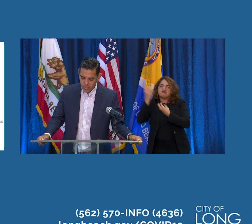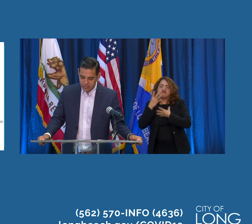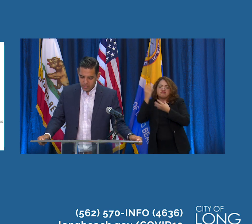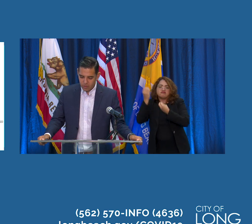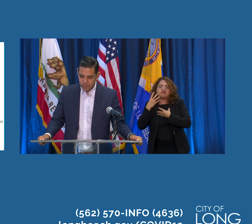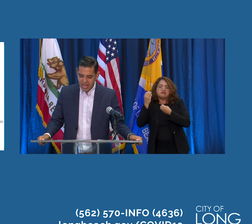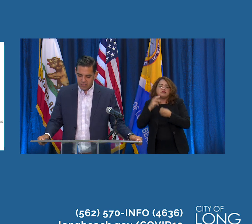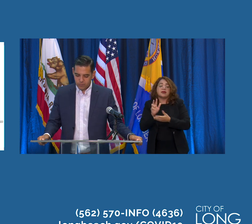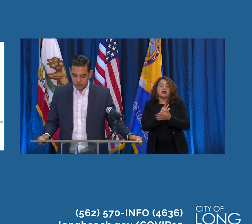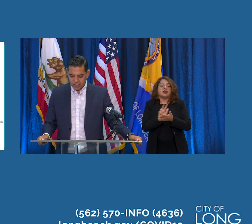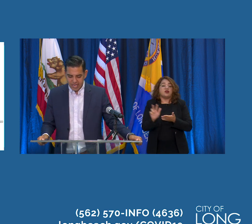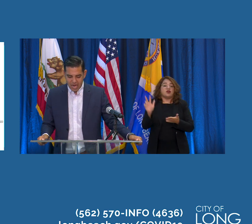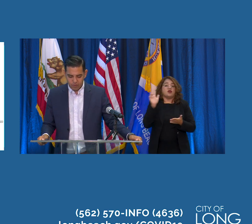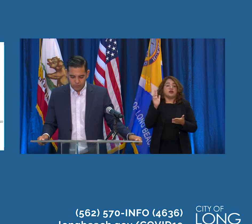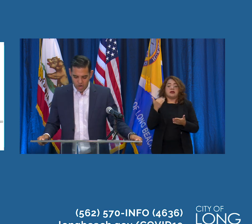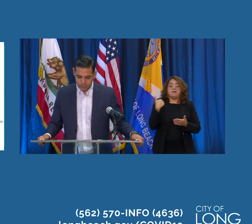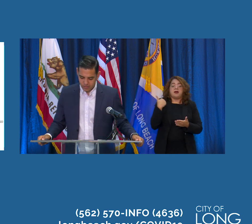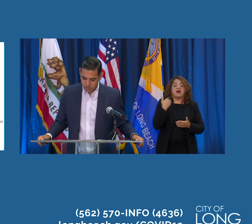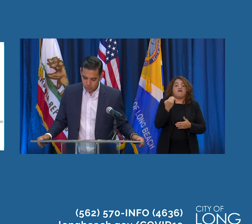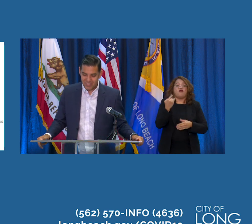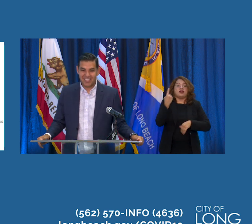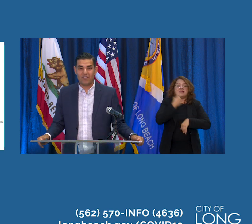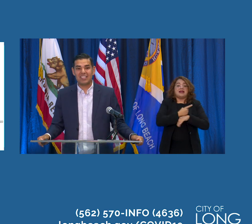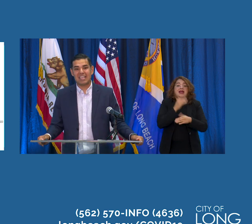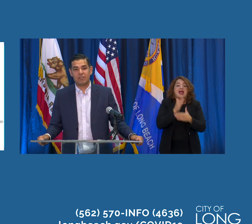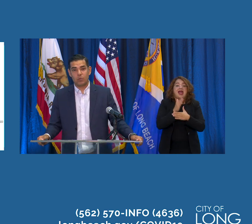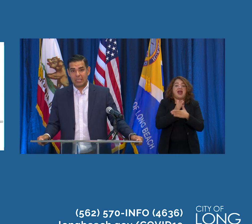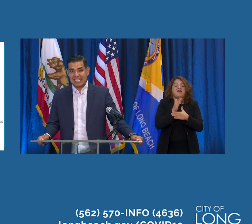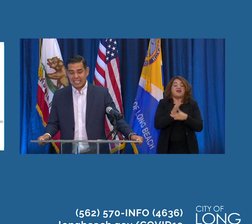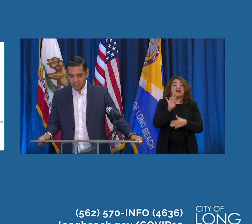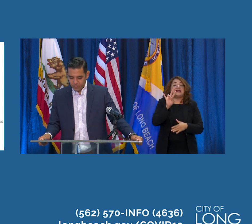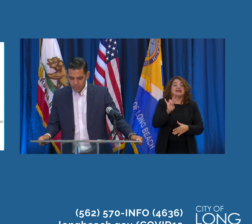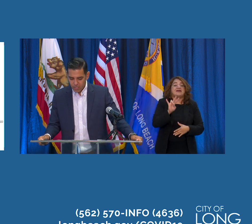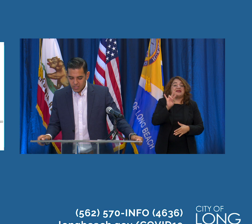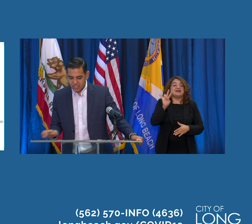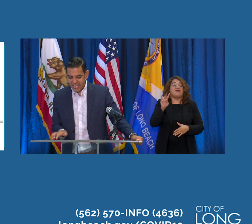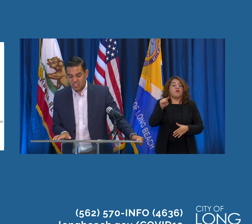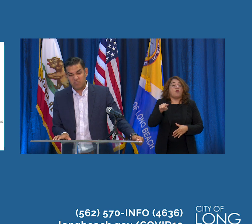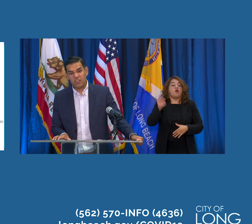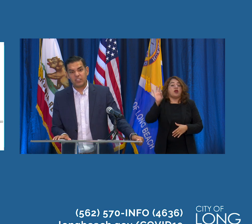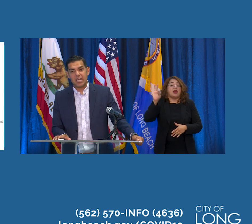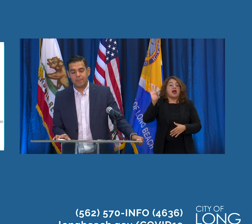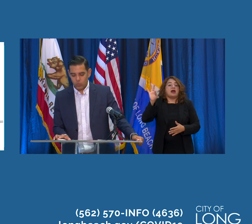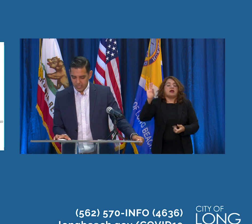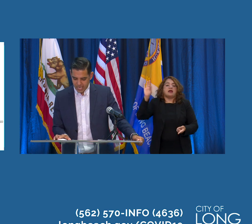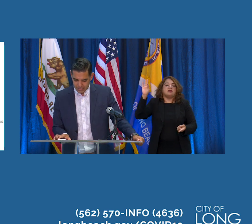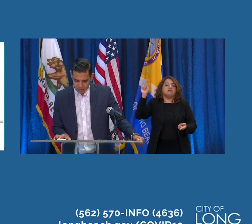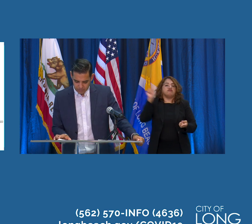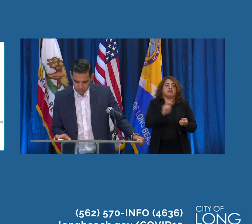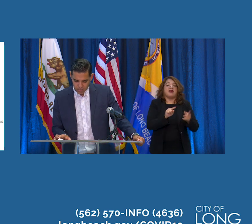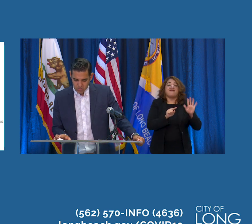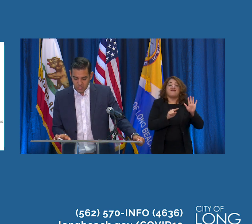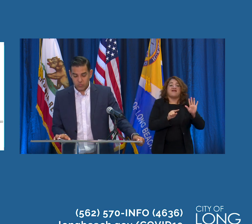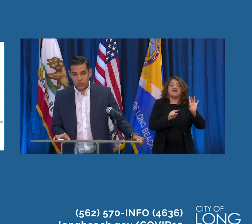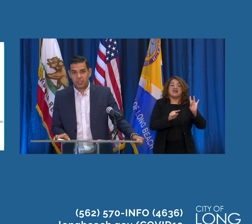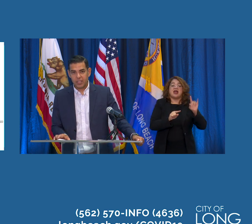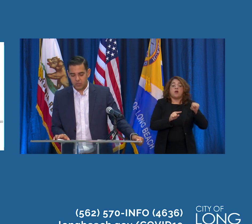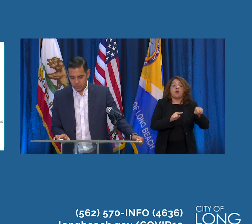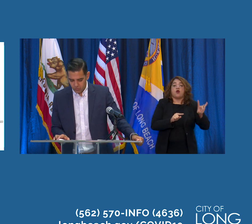Three weeks ago the past 14 day average for hospitalizations was 77.9. Today is 58.8 so that's really good news.